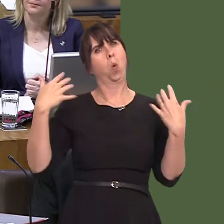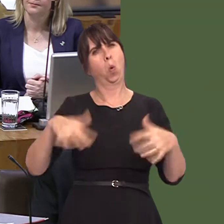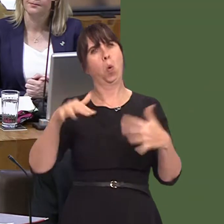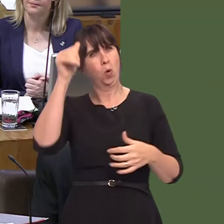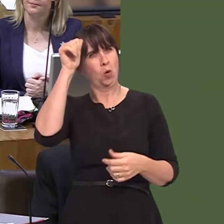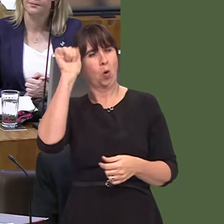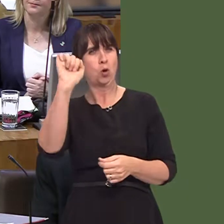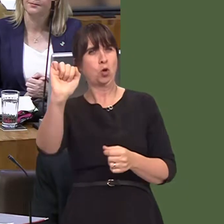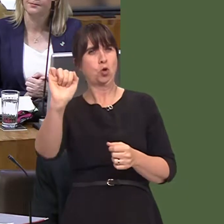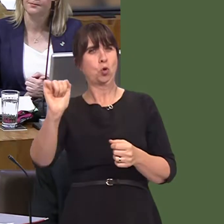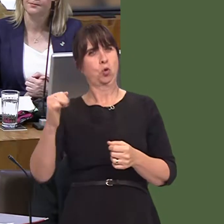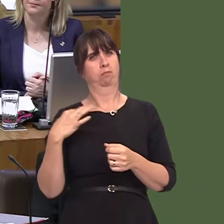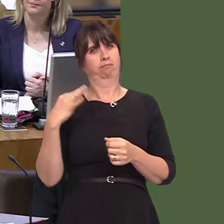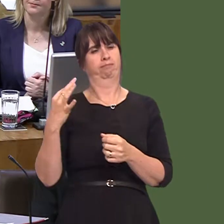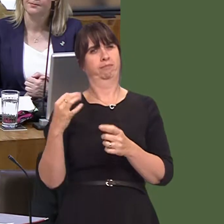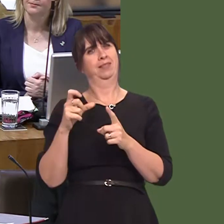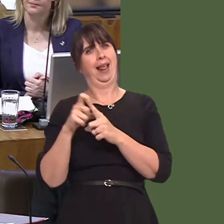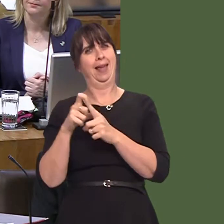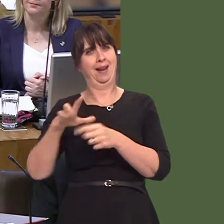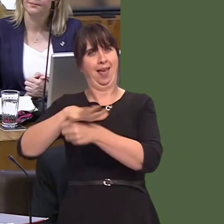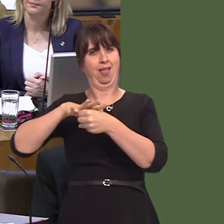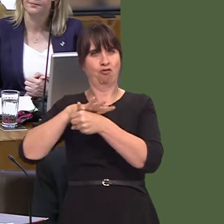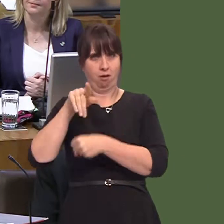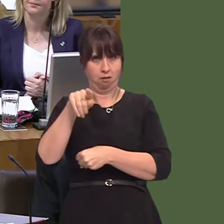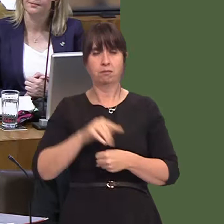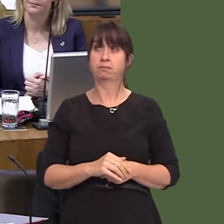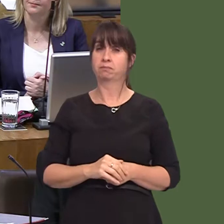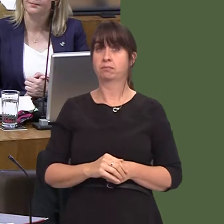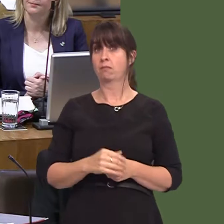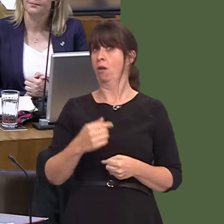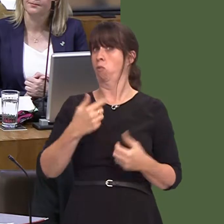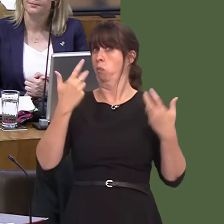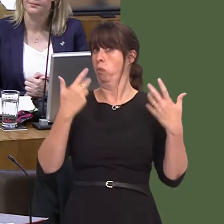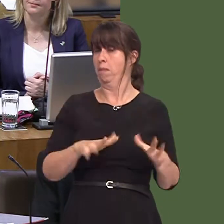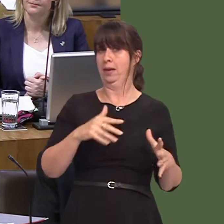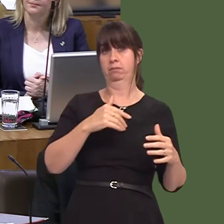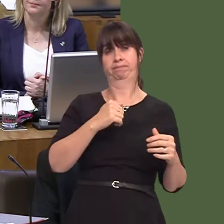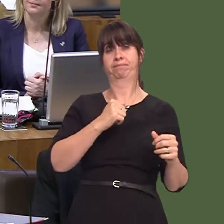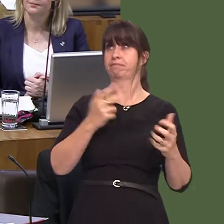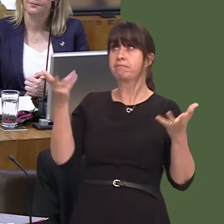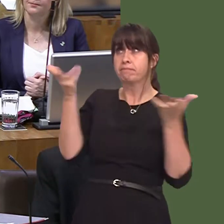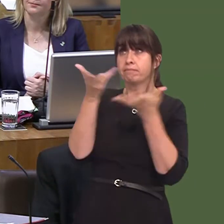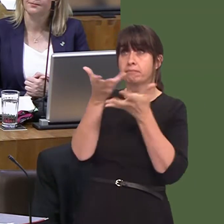as the Member for Delyn. I know that there are discussions between our officials and the officials of Flintshire